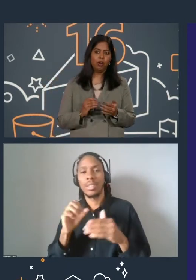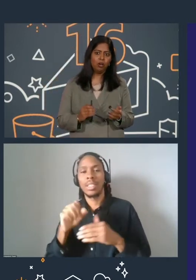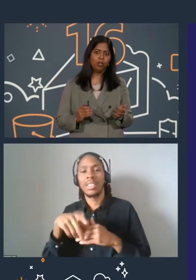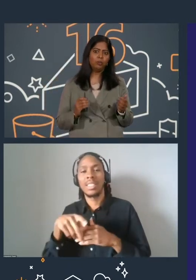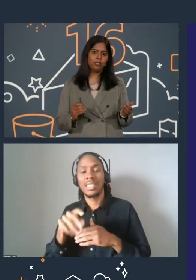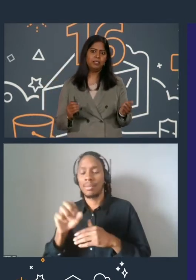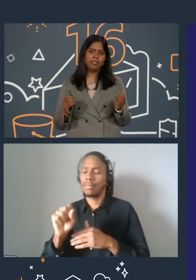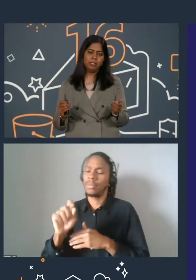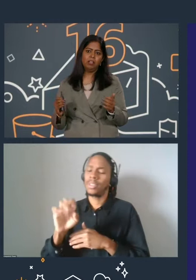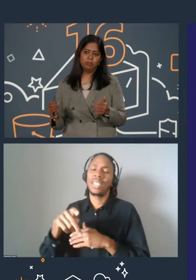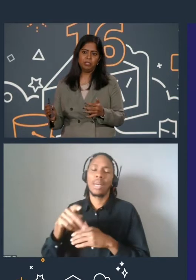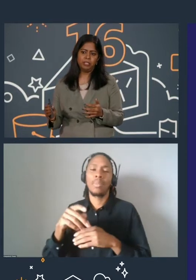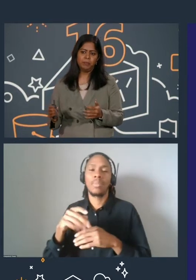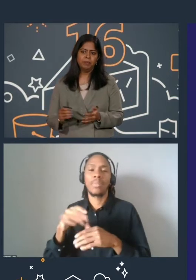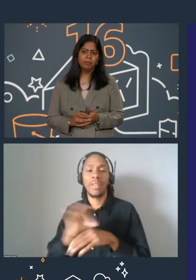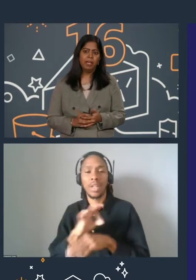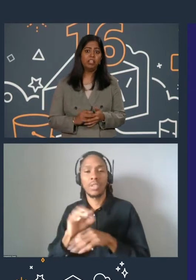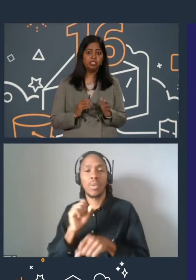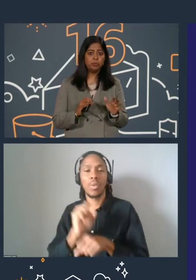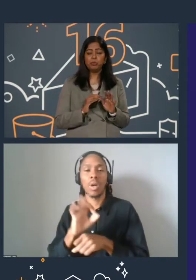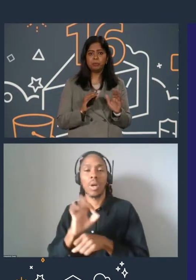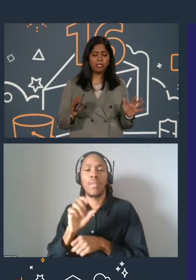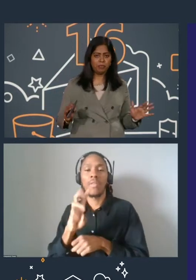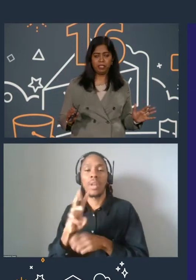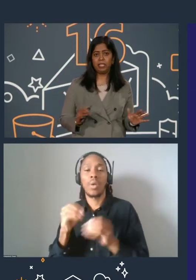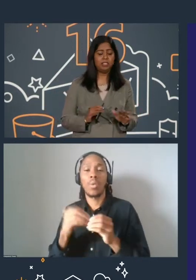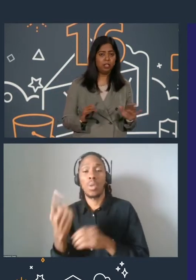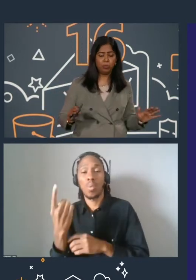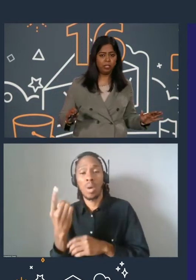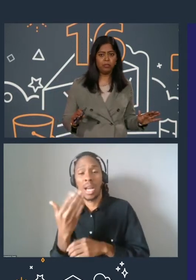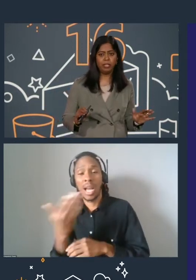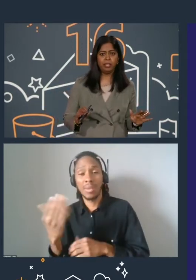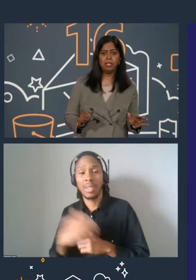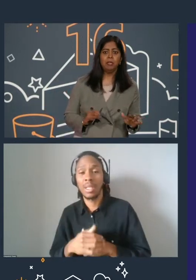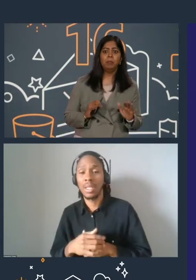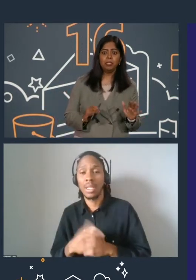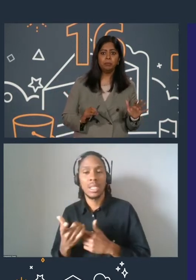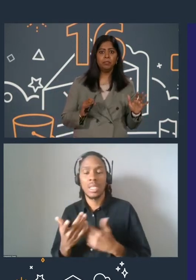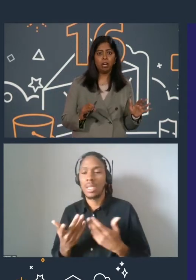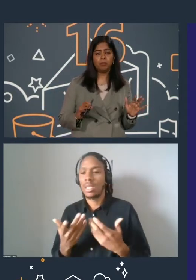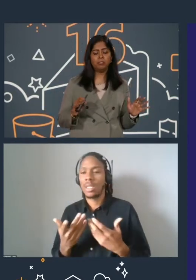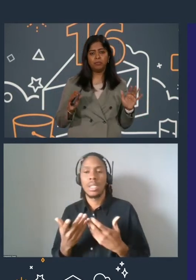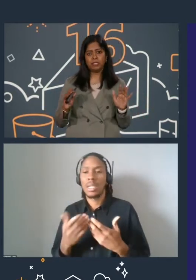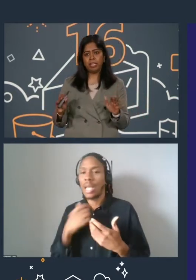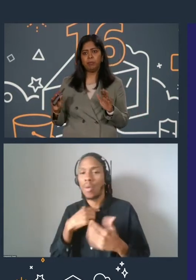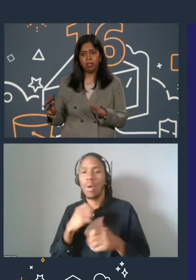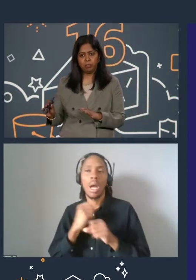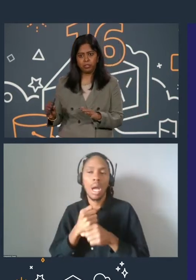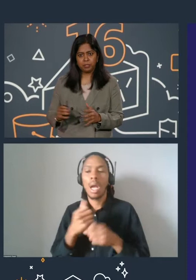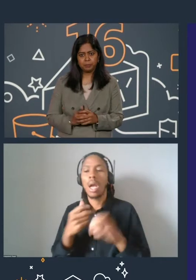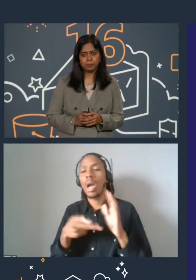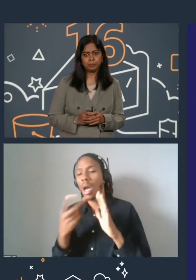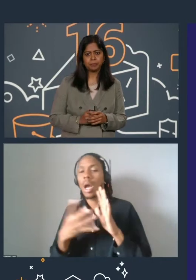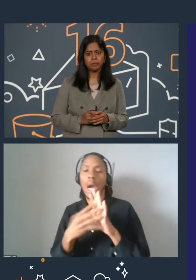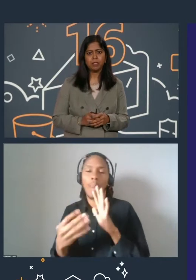All with a single object. And customer was specific. They did not wanna create multiple copies of the same object.